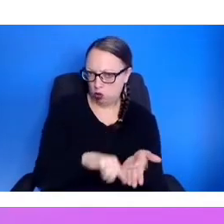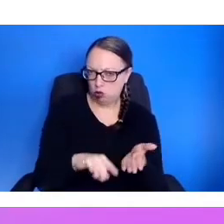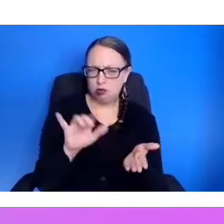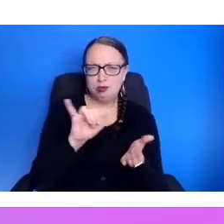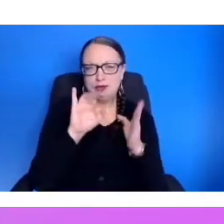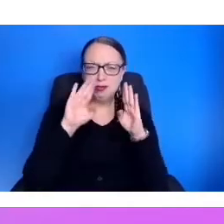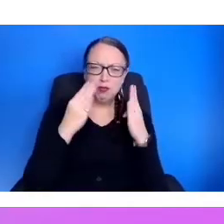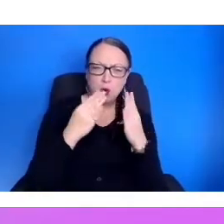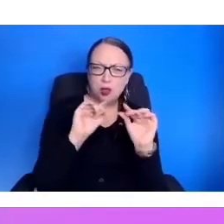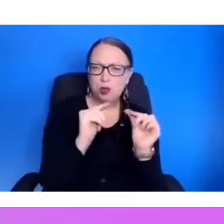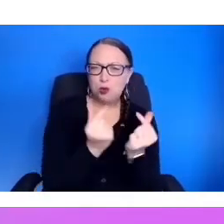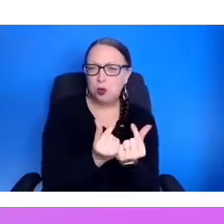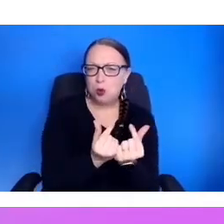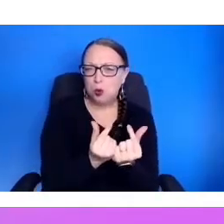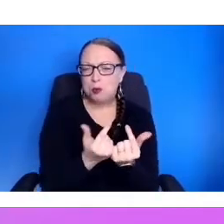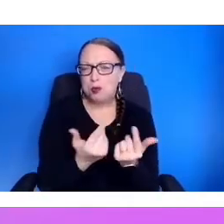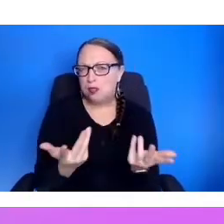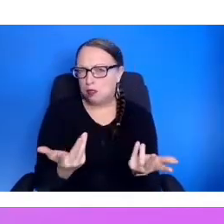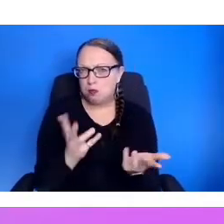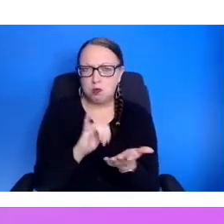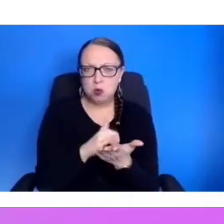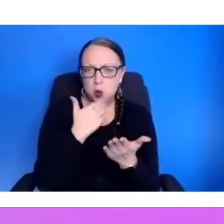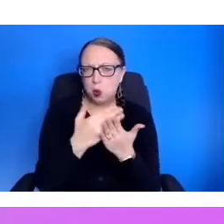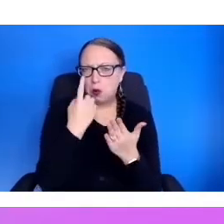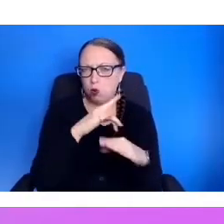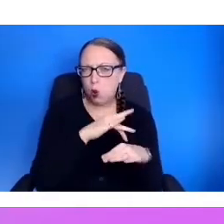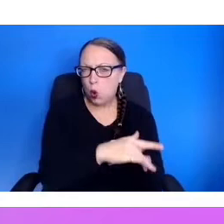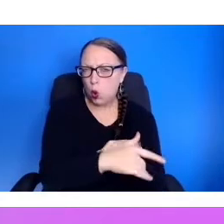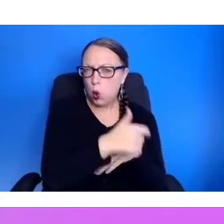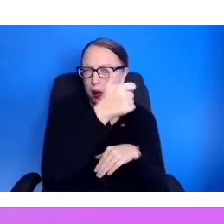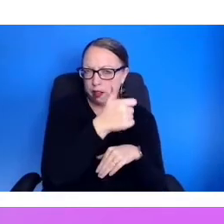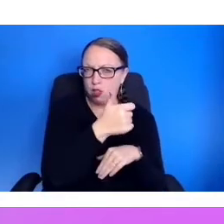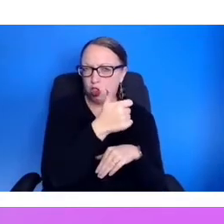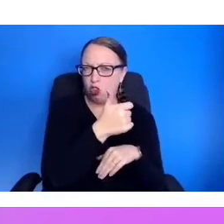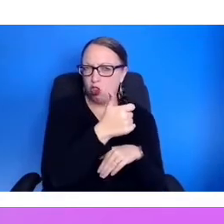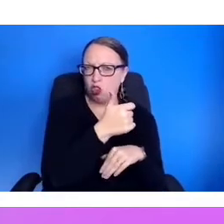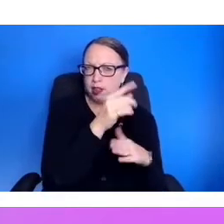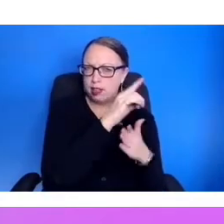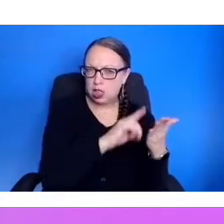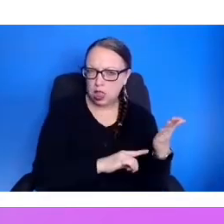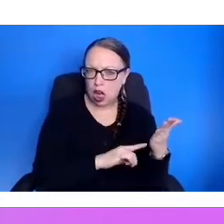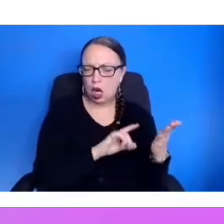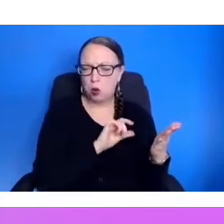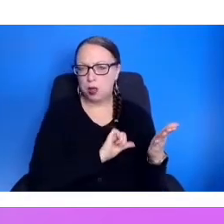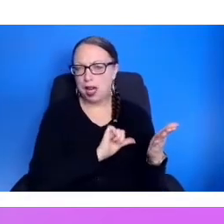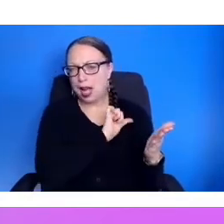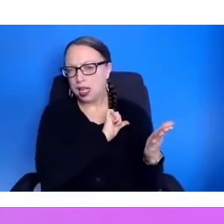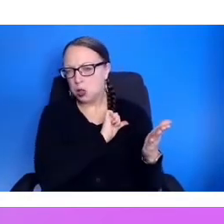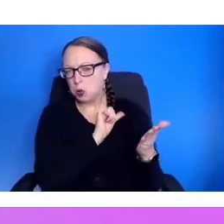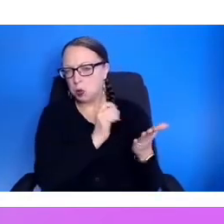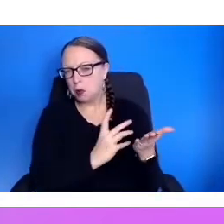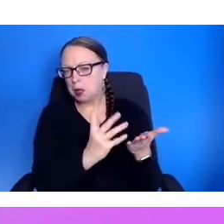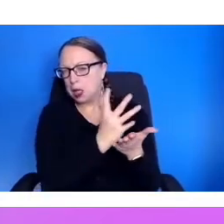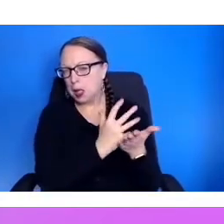tend to be very good for earlier stages in the design when you know attitudes are being collected and so on